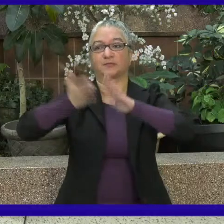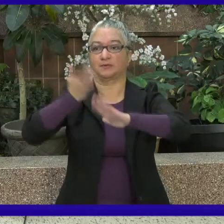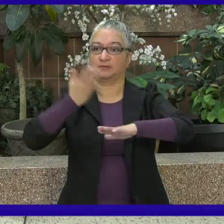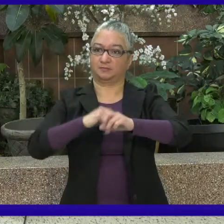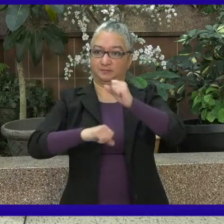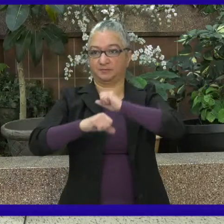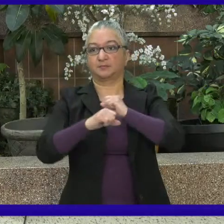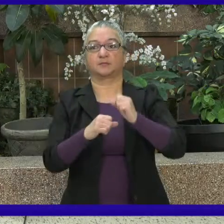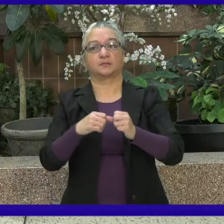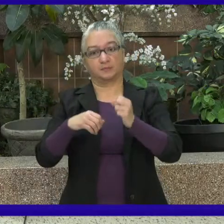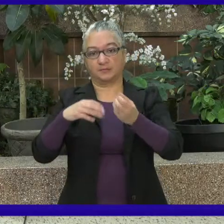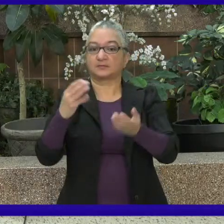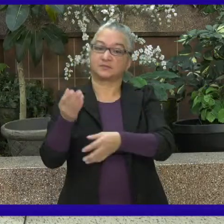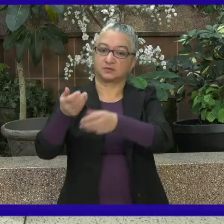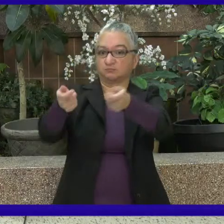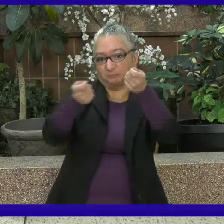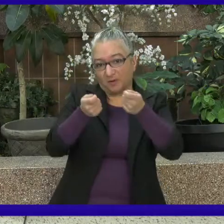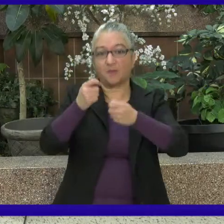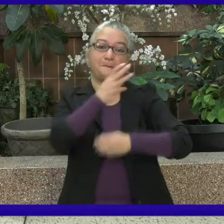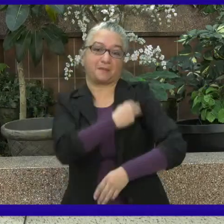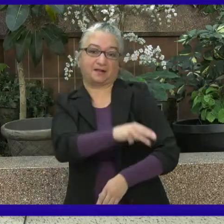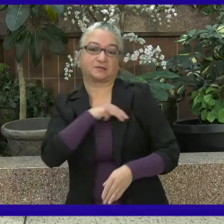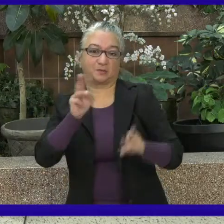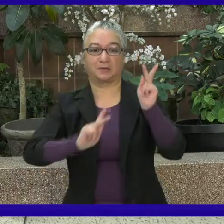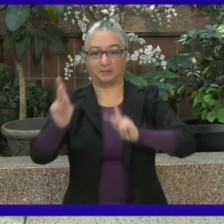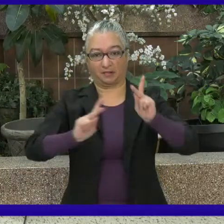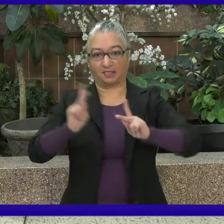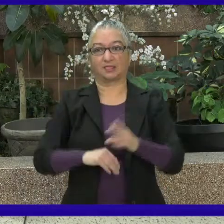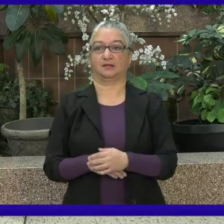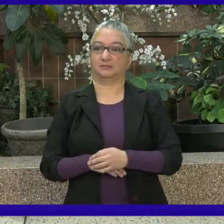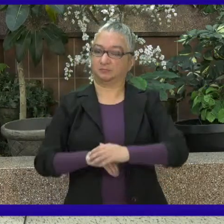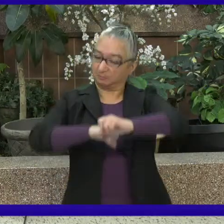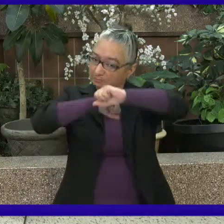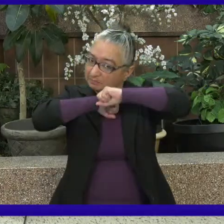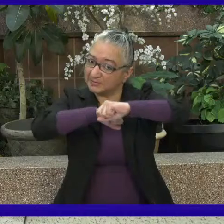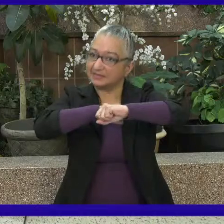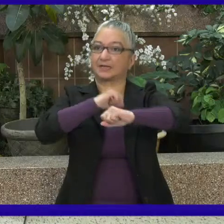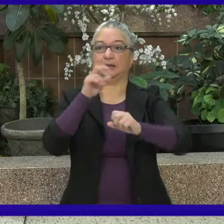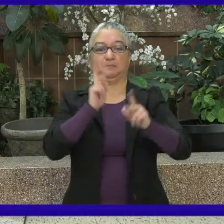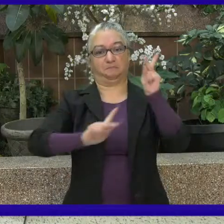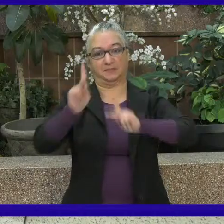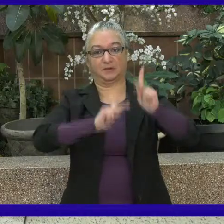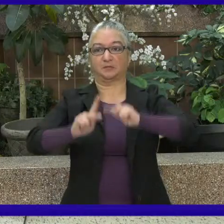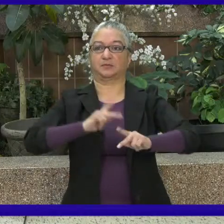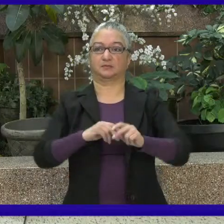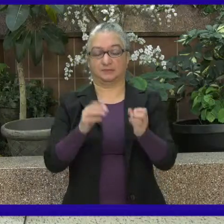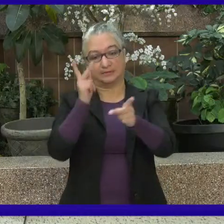stay strong and who help to ensure our health care system is capable of weathering this storm